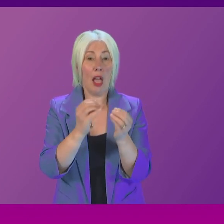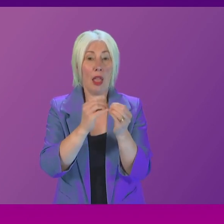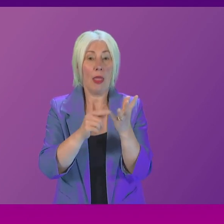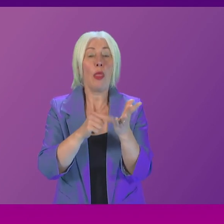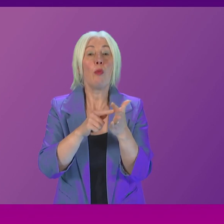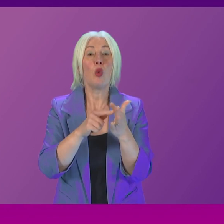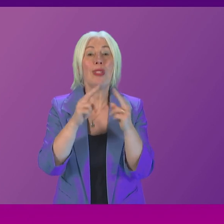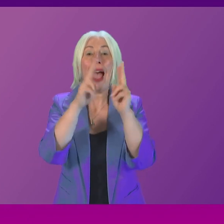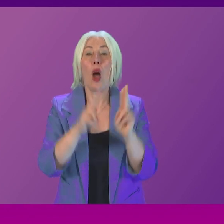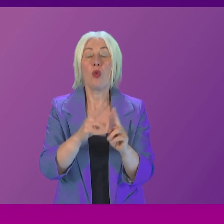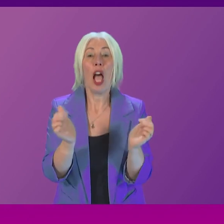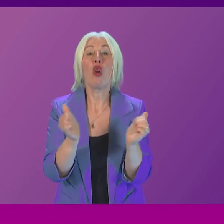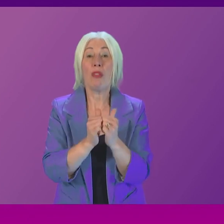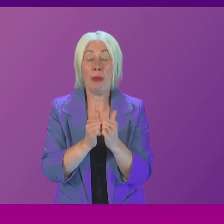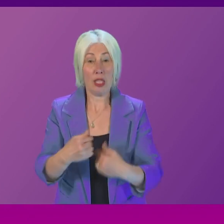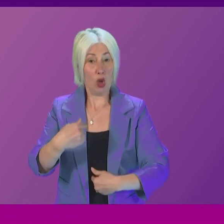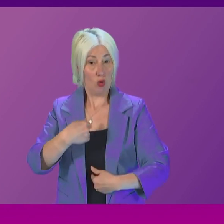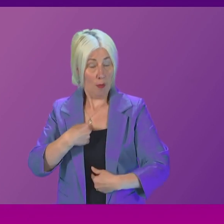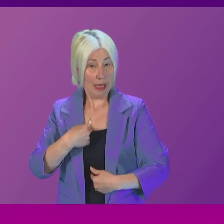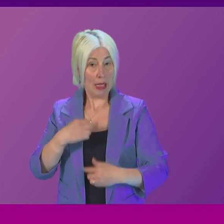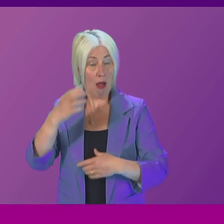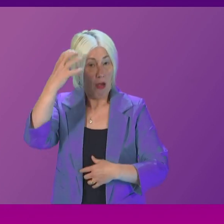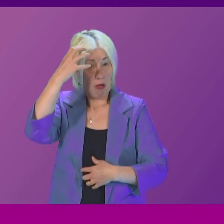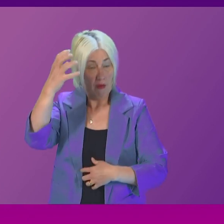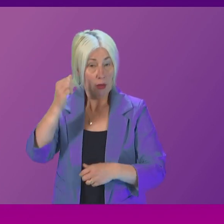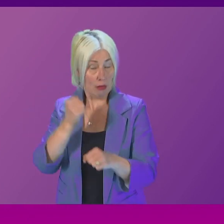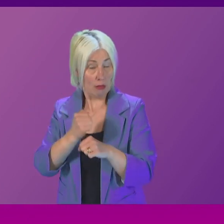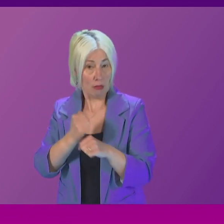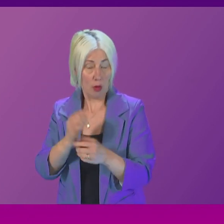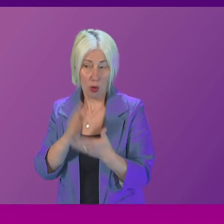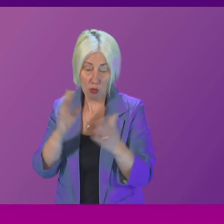I and my Government are fully committed to protecting and enhancing Scotland’s environment.